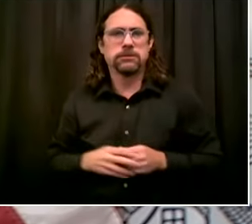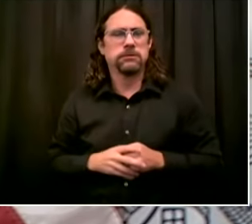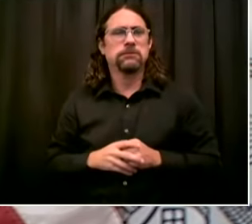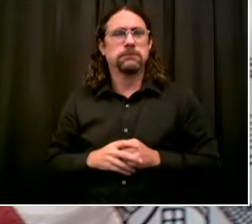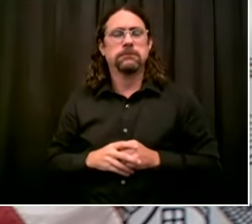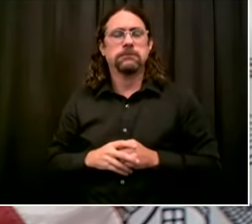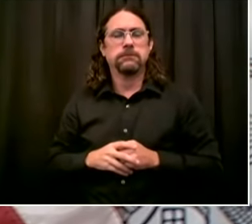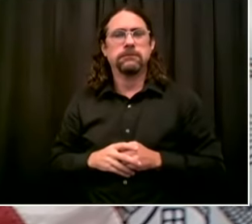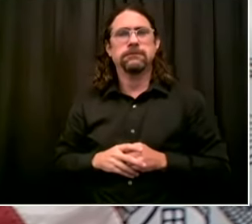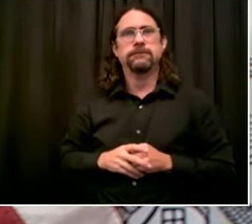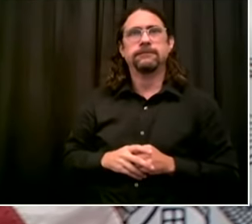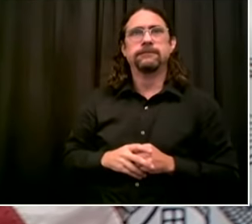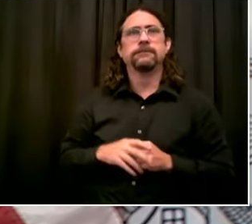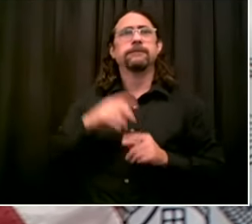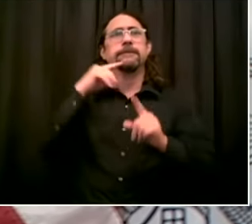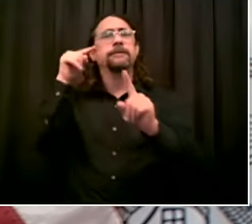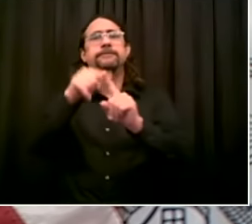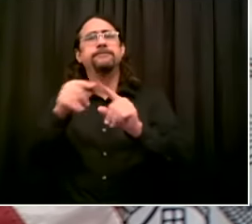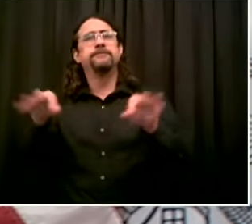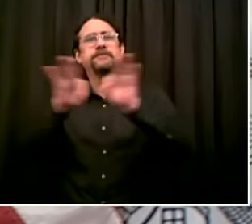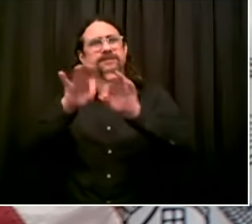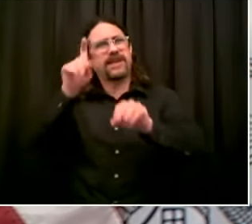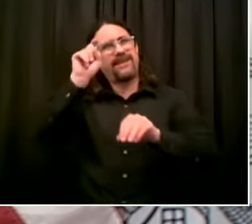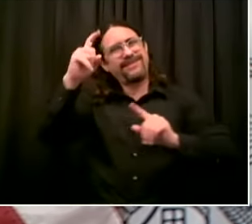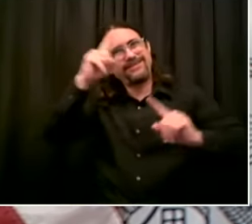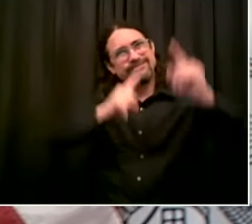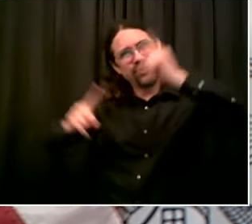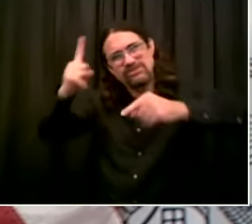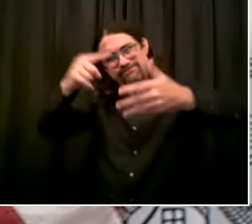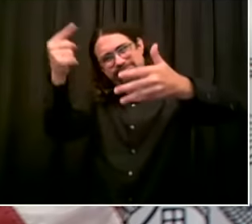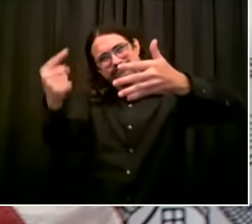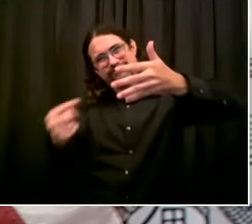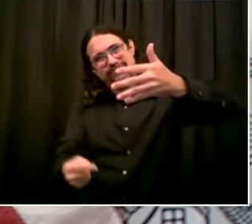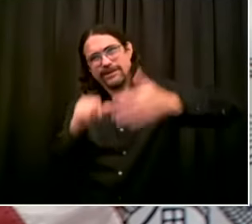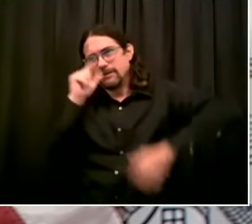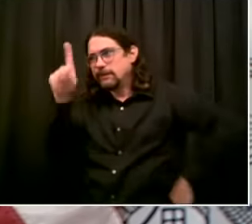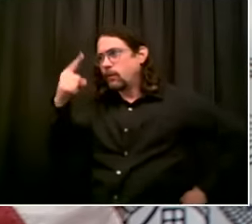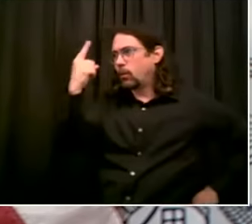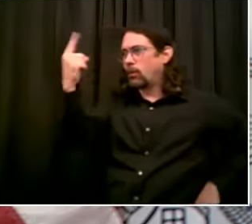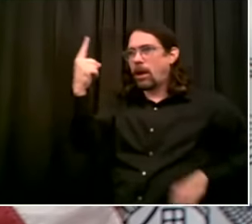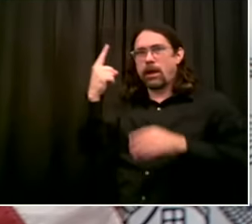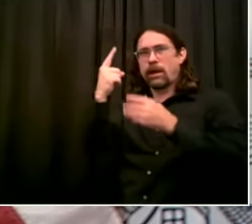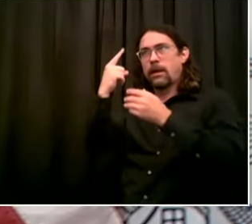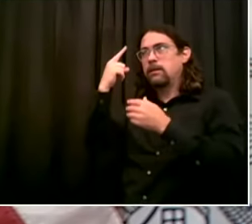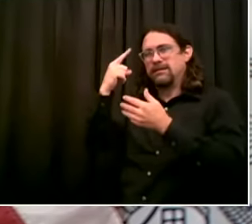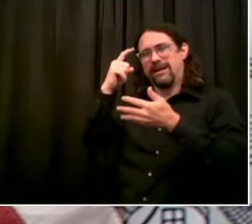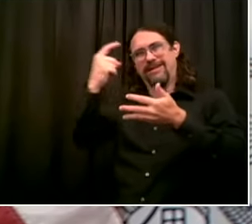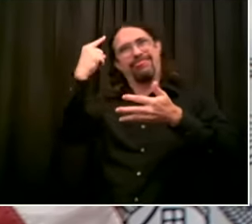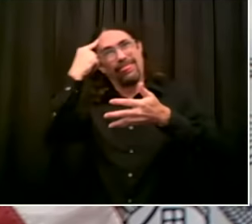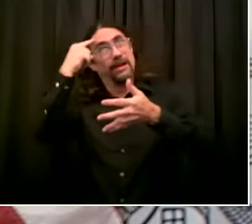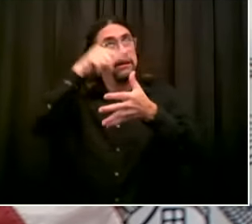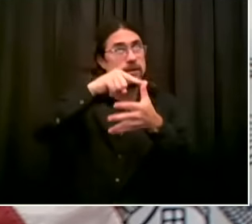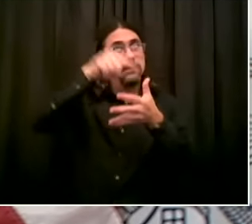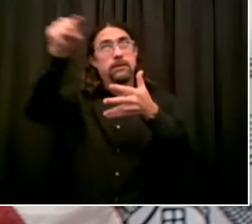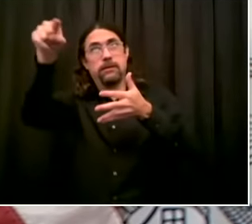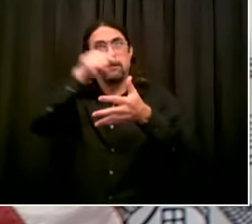AA LRADEY BEEN ENGAGED JUST IN E THLT ASFEW WEEKS AND WE